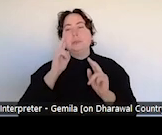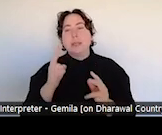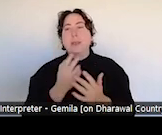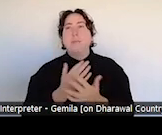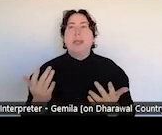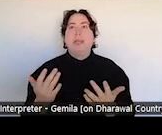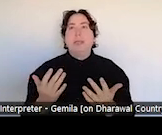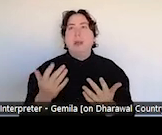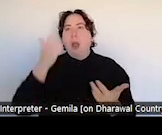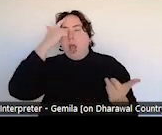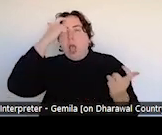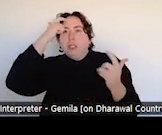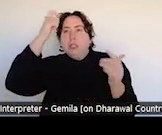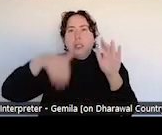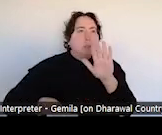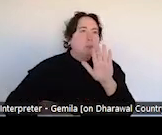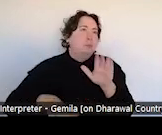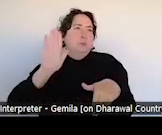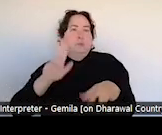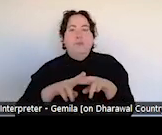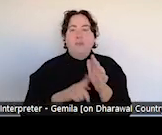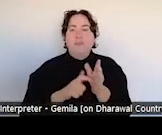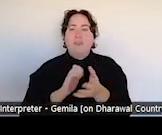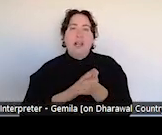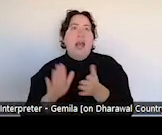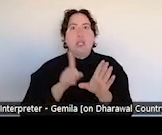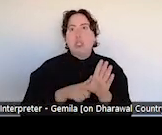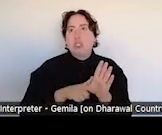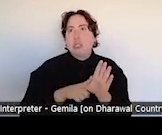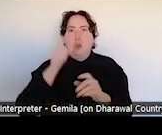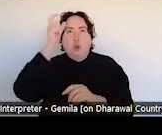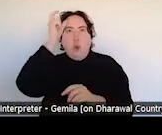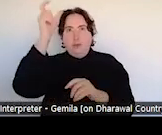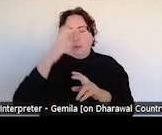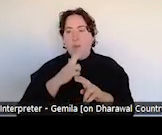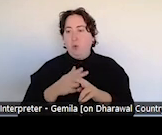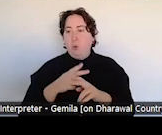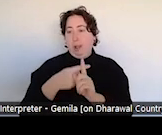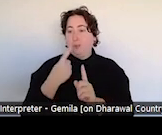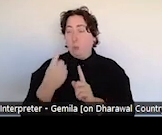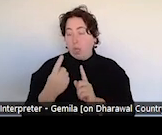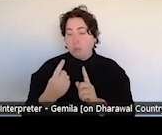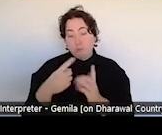ideas and concepts when it comes to Plus1 campaigns. They are great, they are amazing,